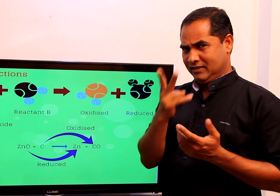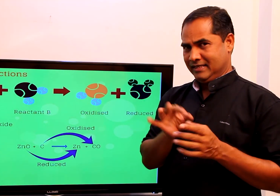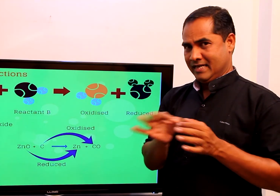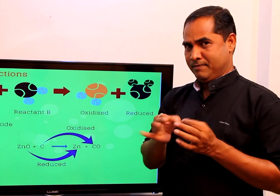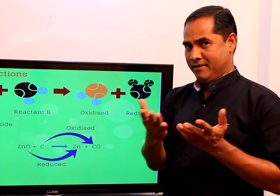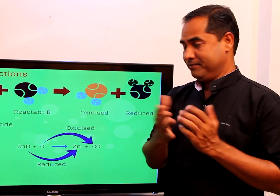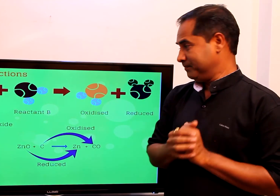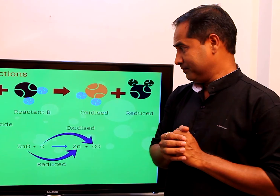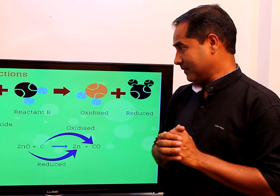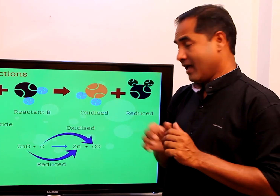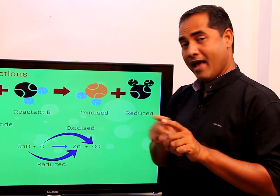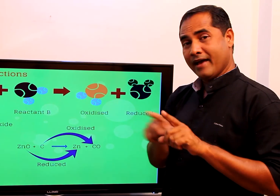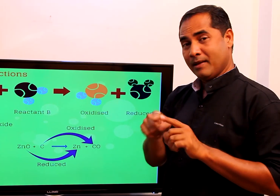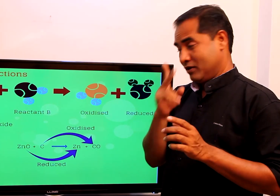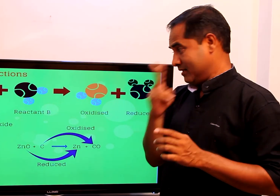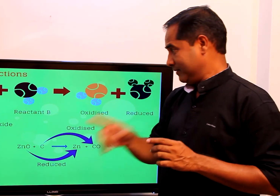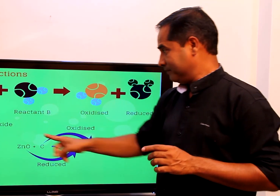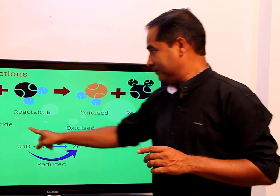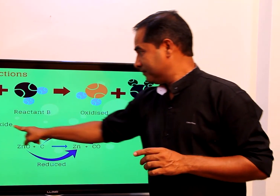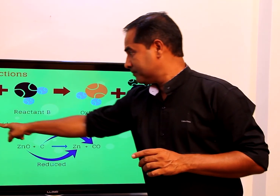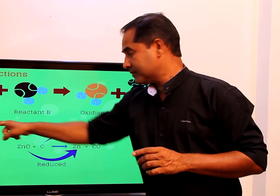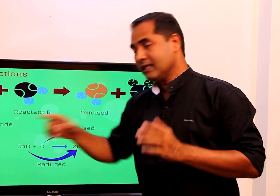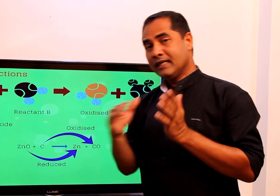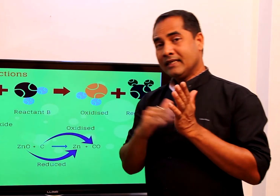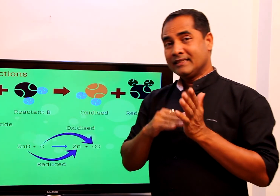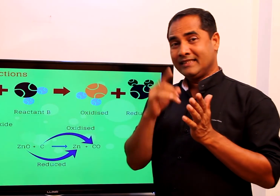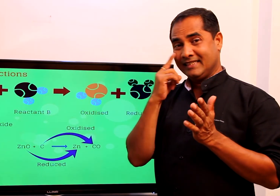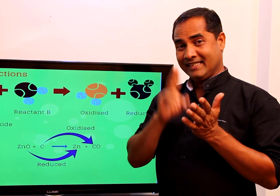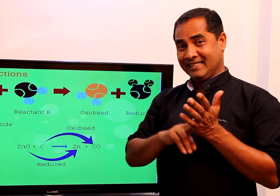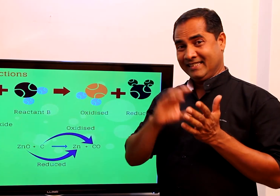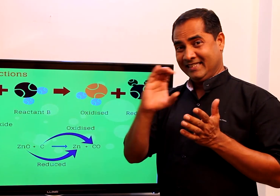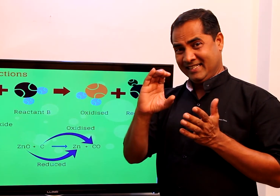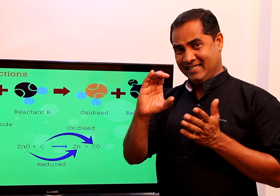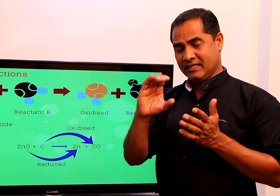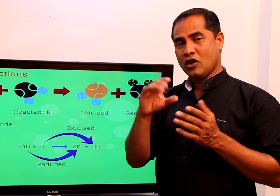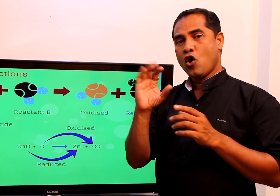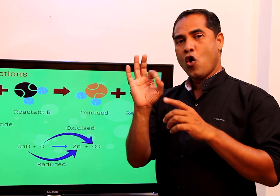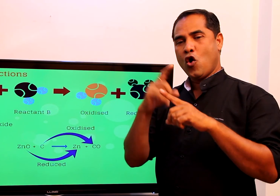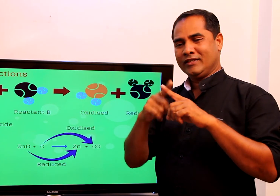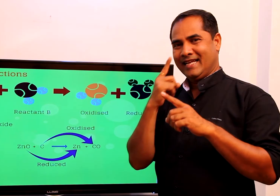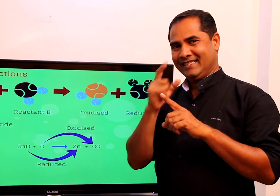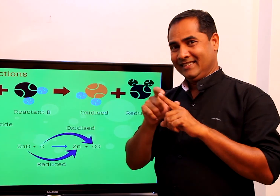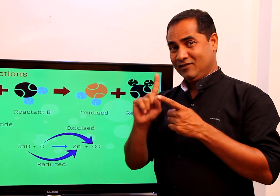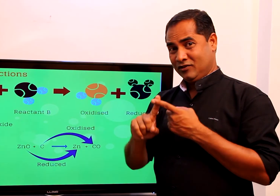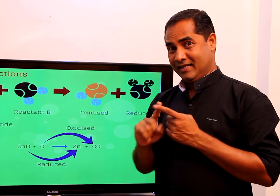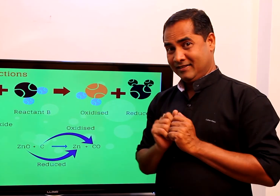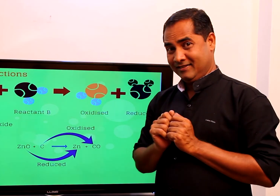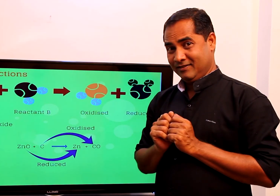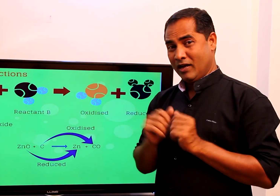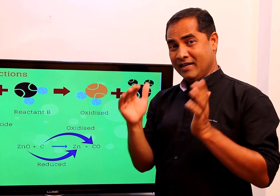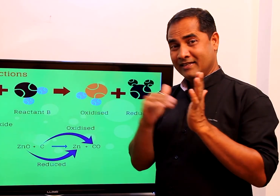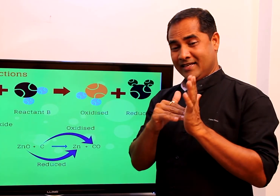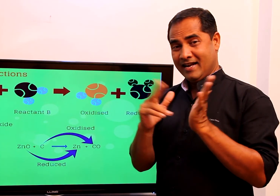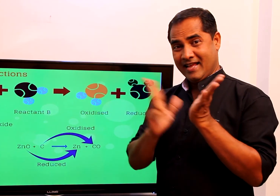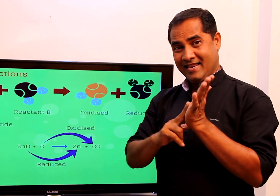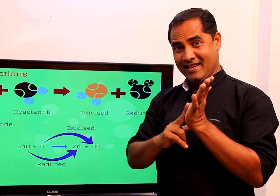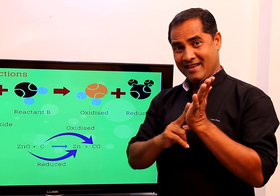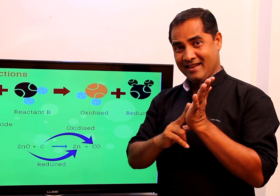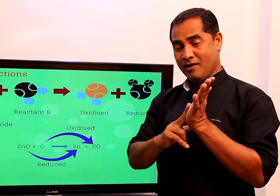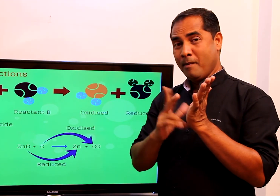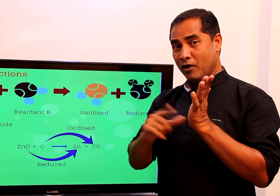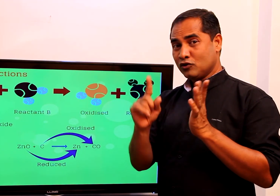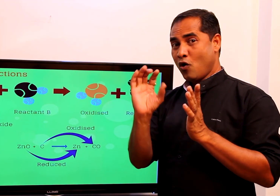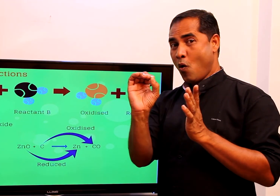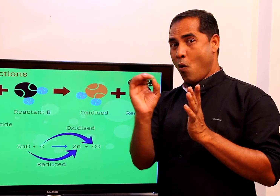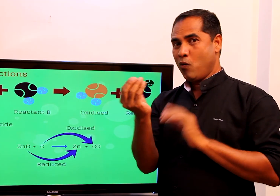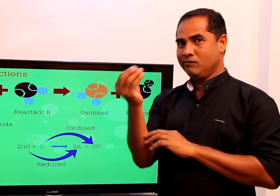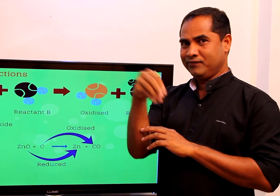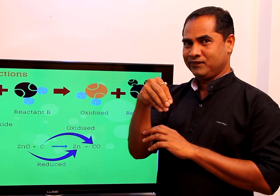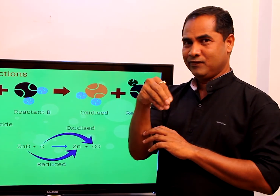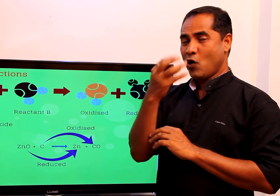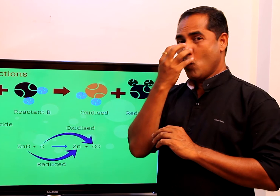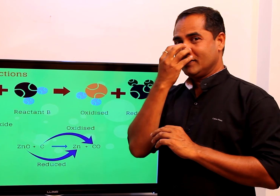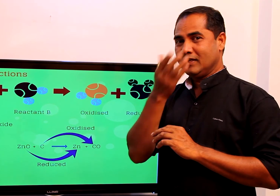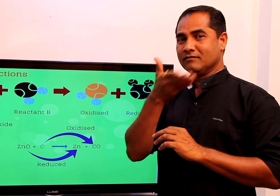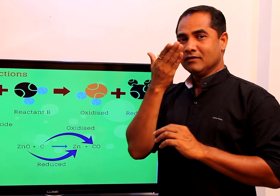we call it a redox reaction. For an example: look at zinc oxide,